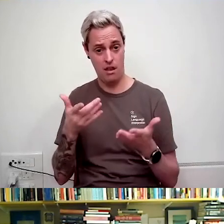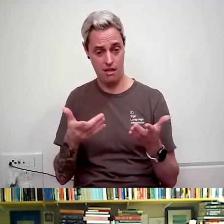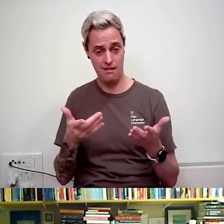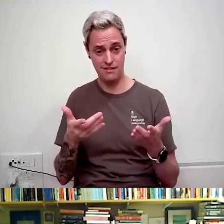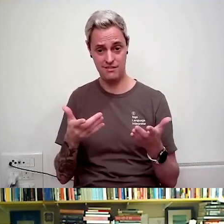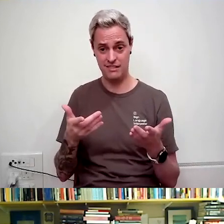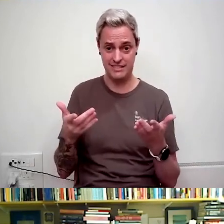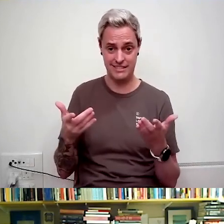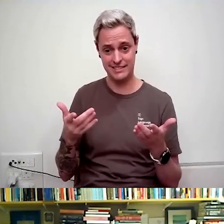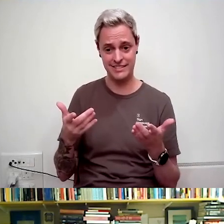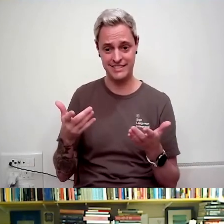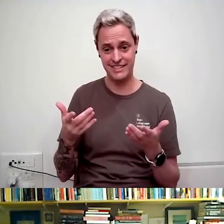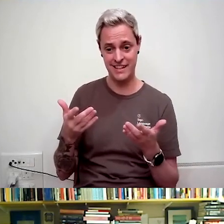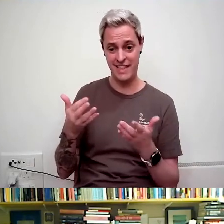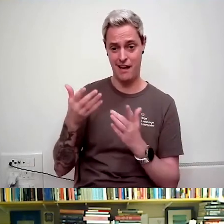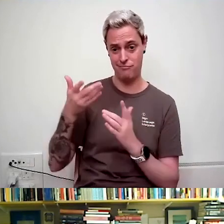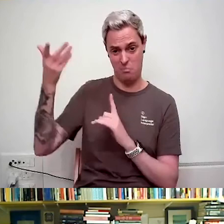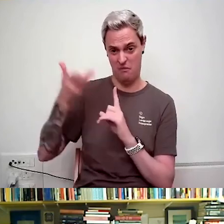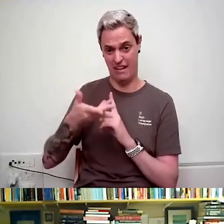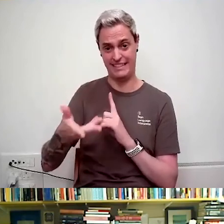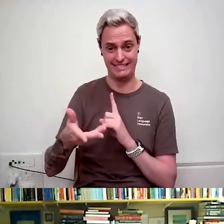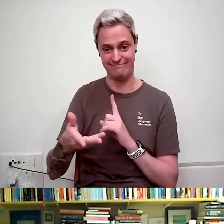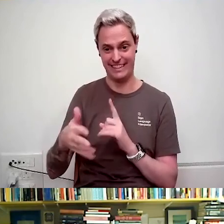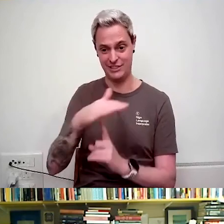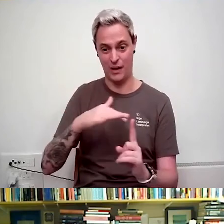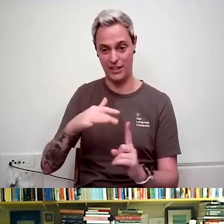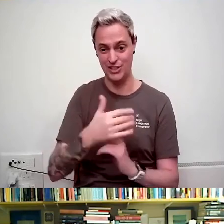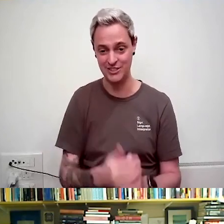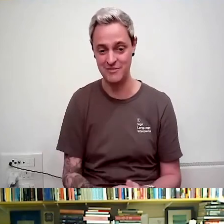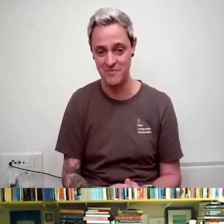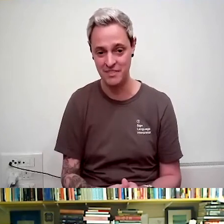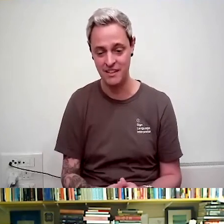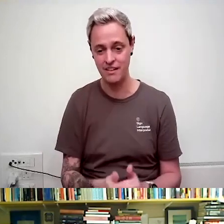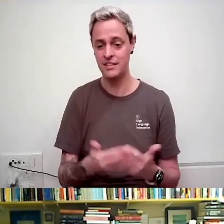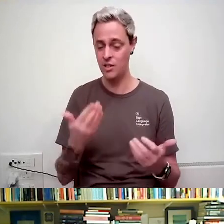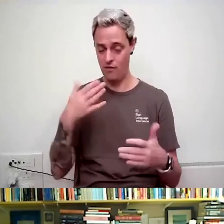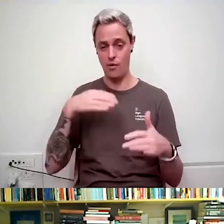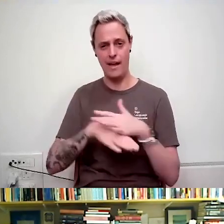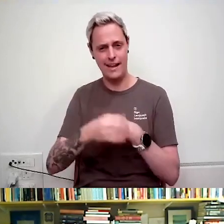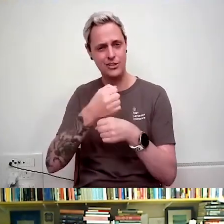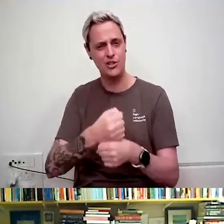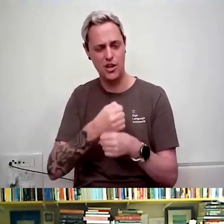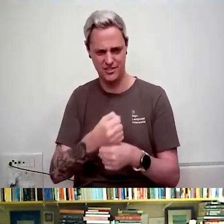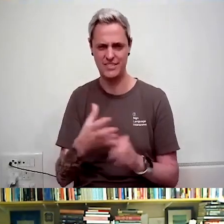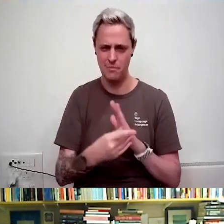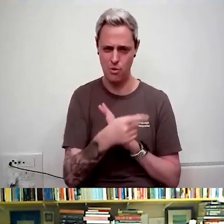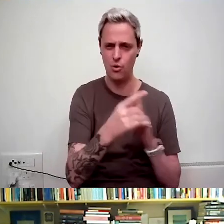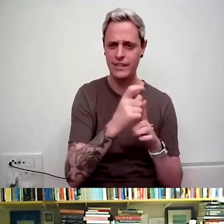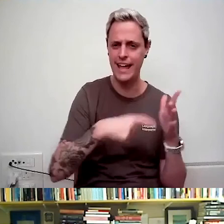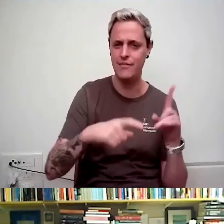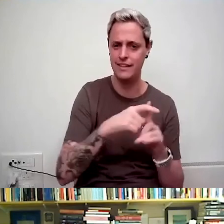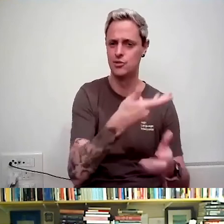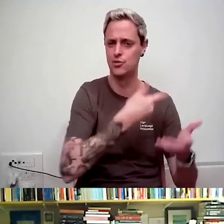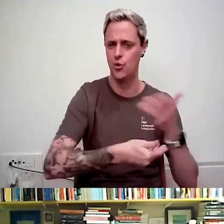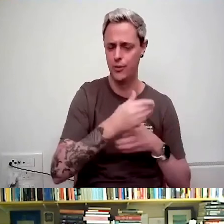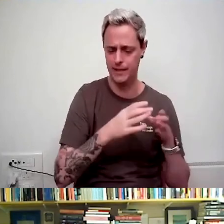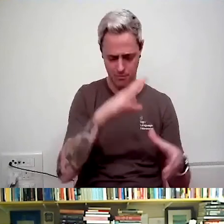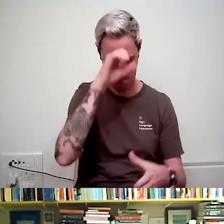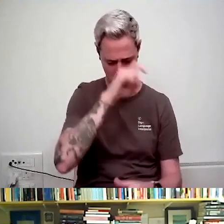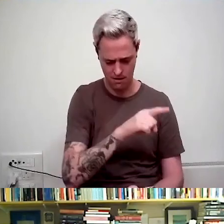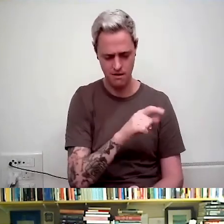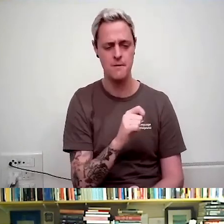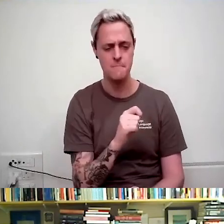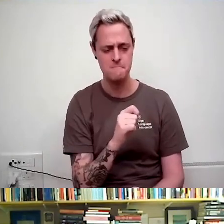situations all the time right? Like when someone's in church as David's story sort of recounted